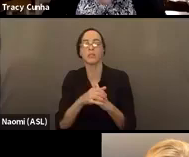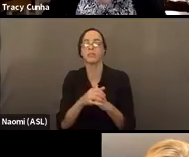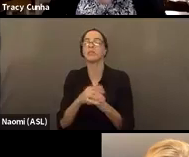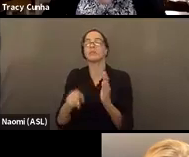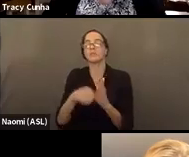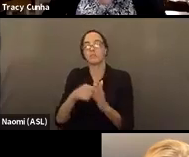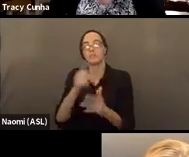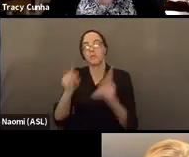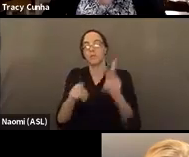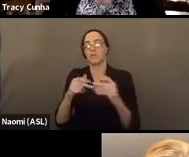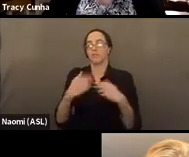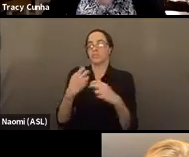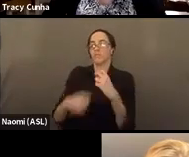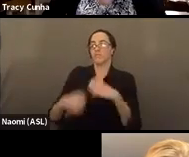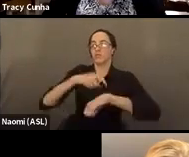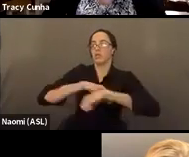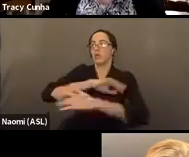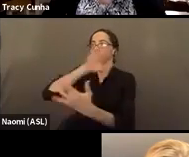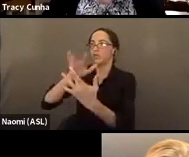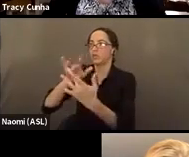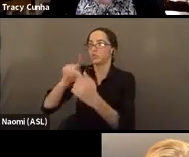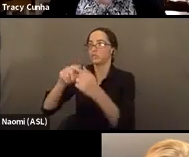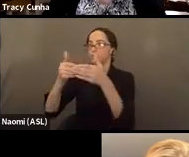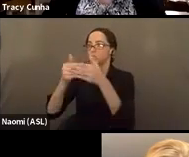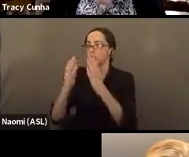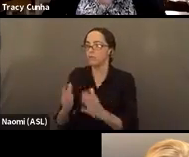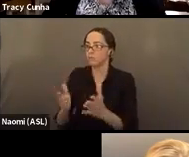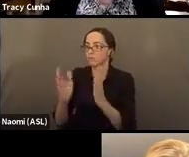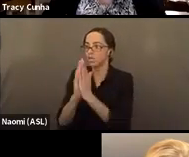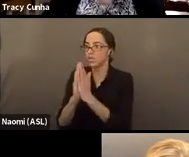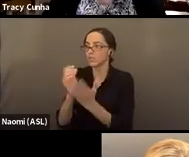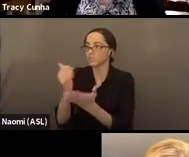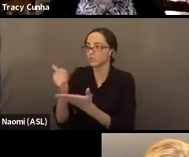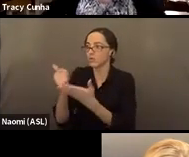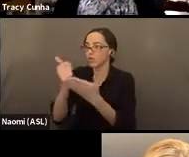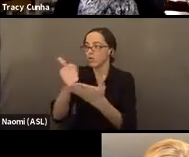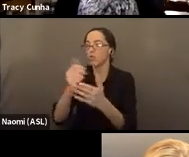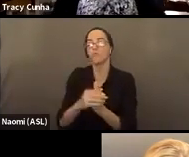that you know kind of come up with let's write them a letter or how you can go about doing that